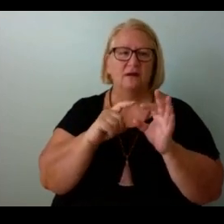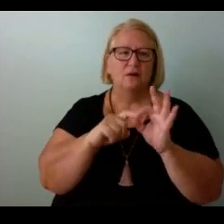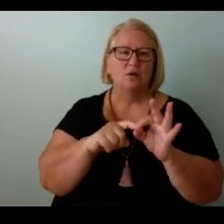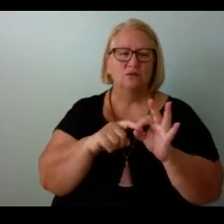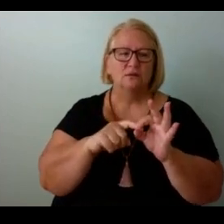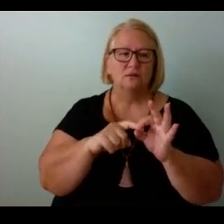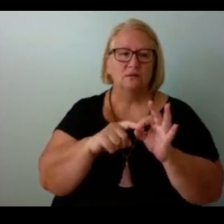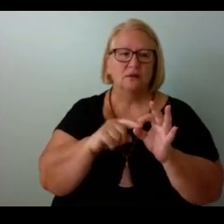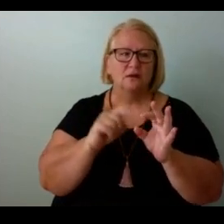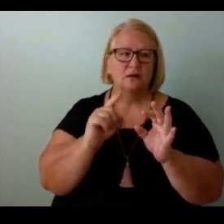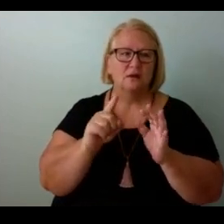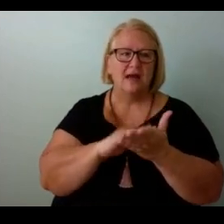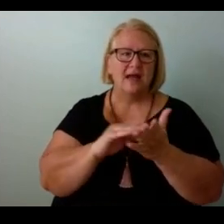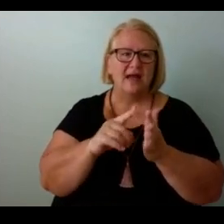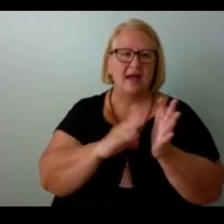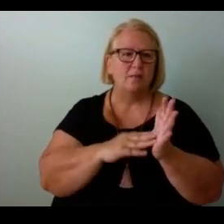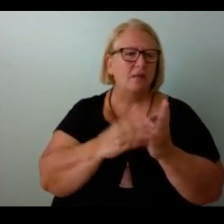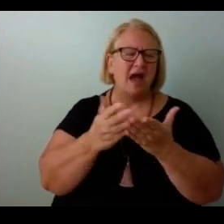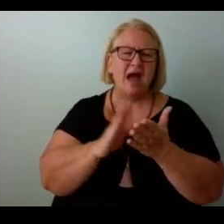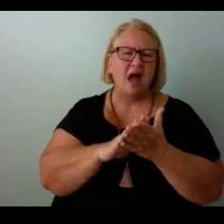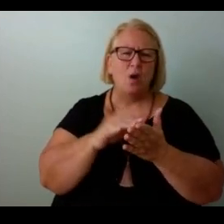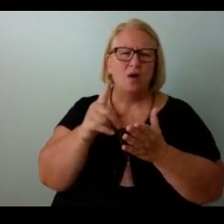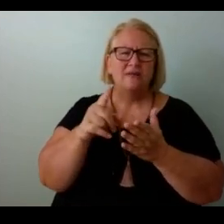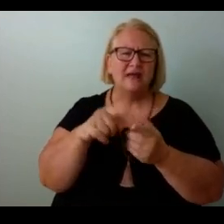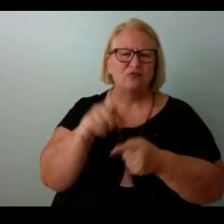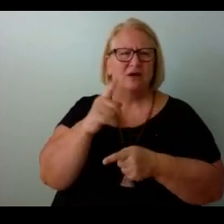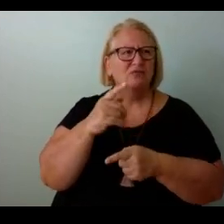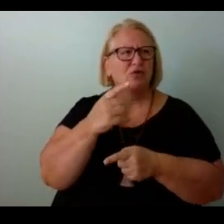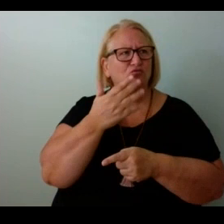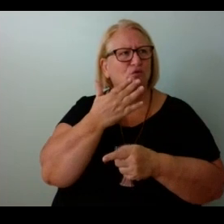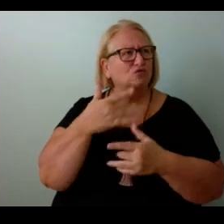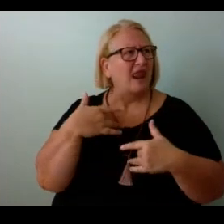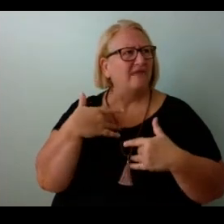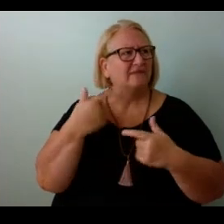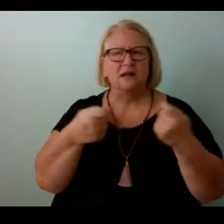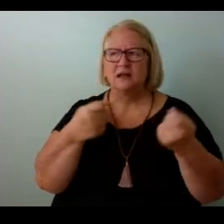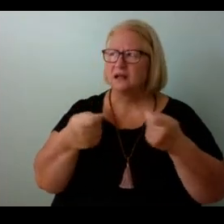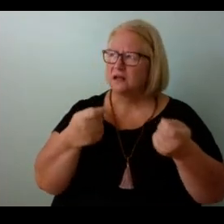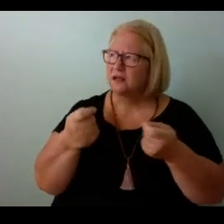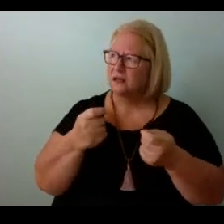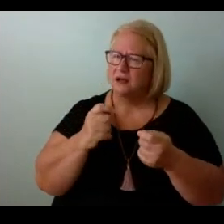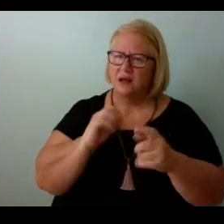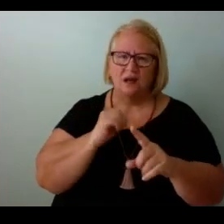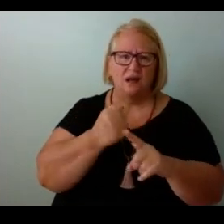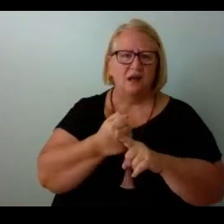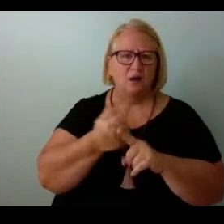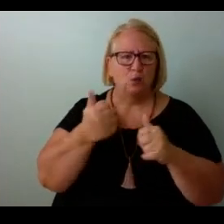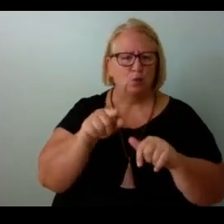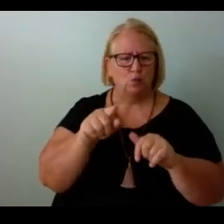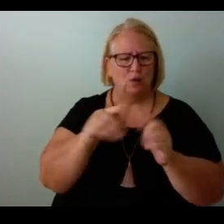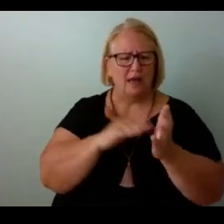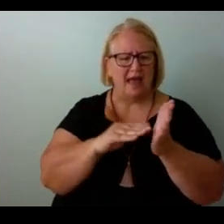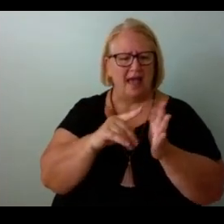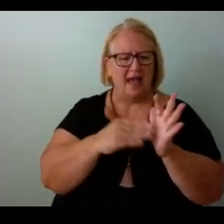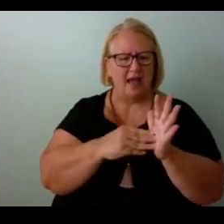How does the increase in cost of living impact on the use of HEM as a benchmark by creditors